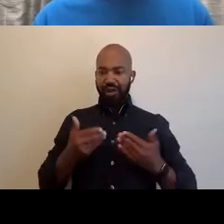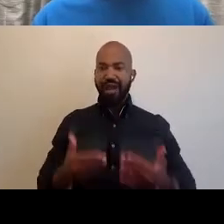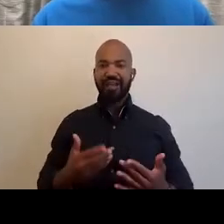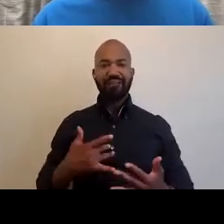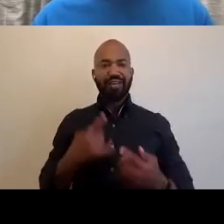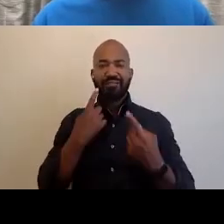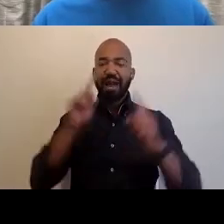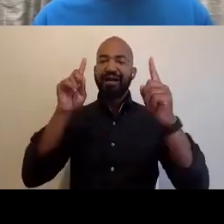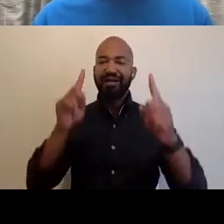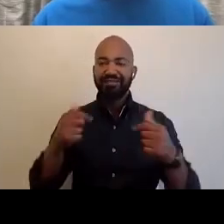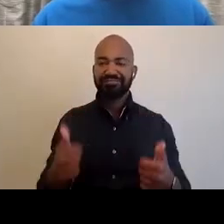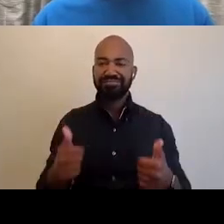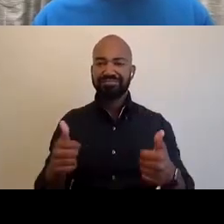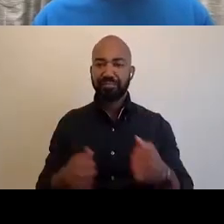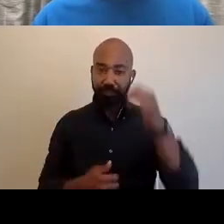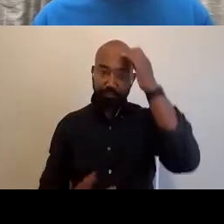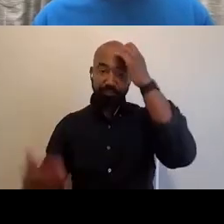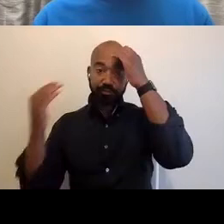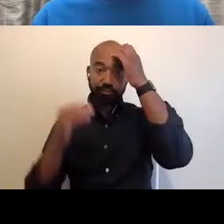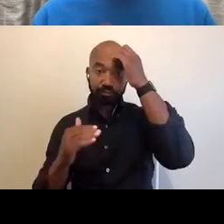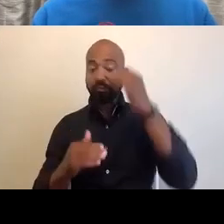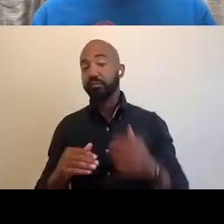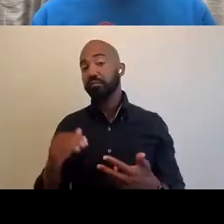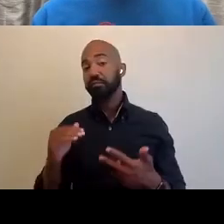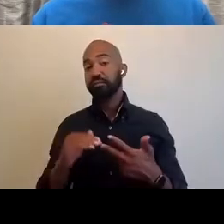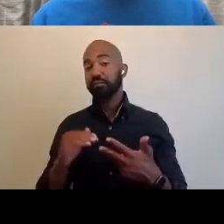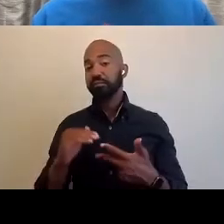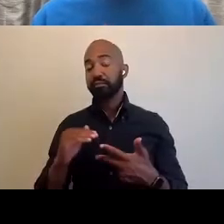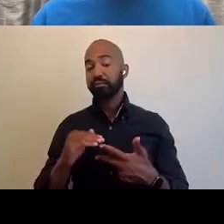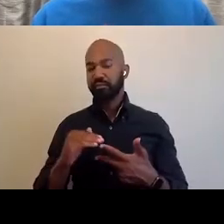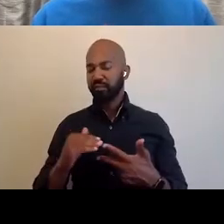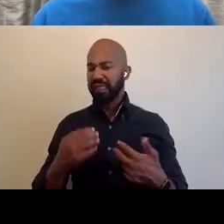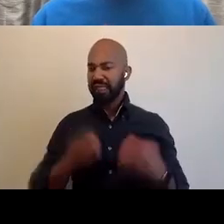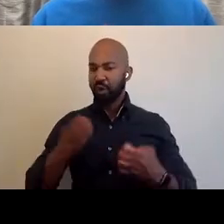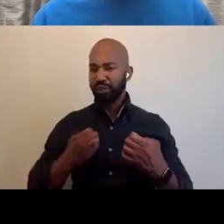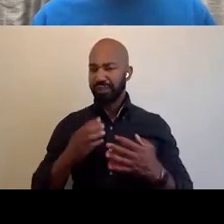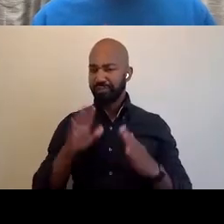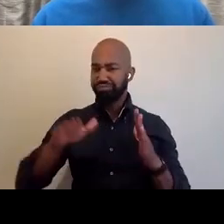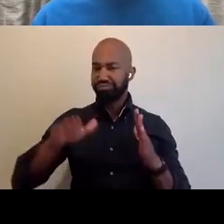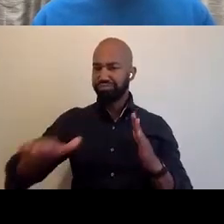or those changes certainly occurs. Breast tenderness is something that definitely happens.